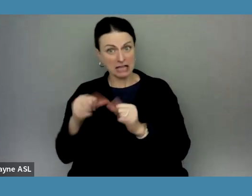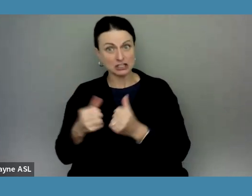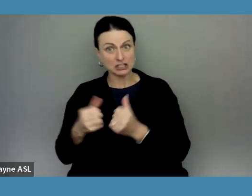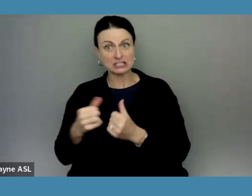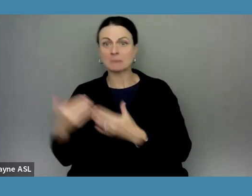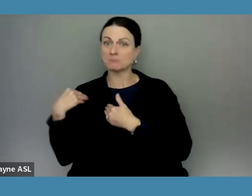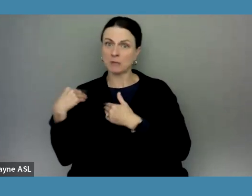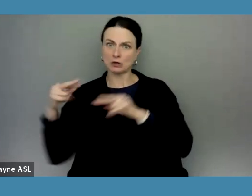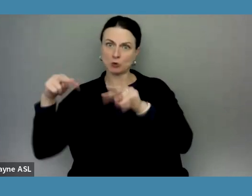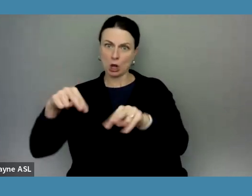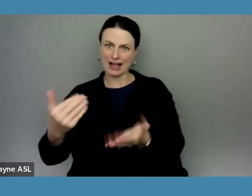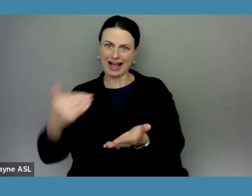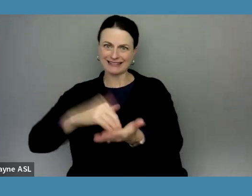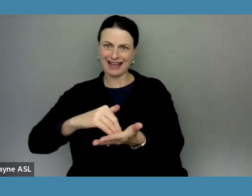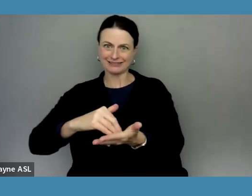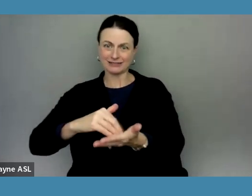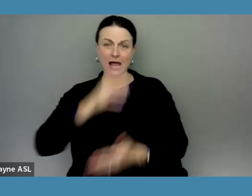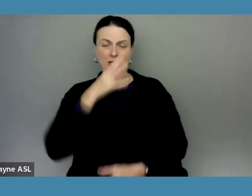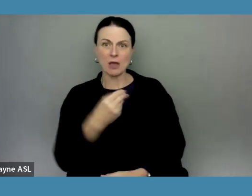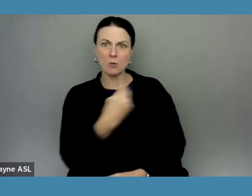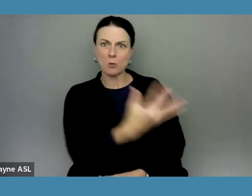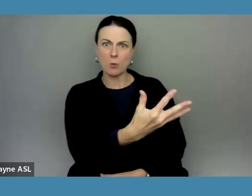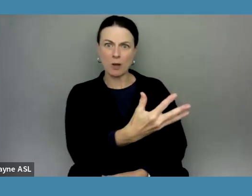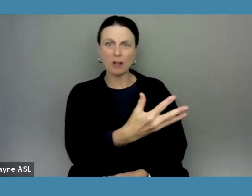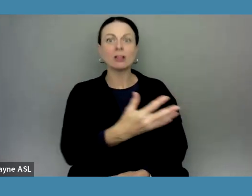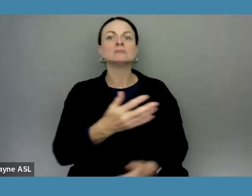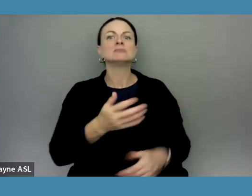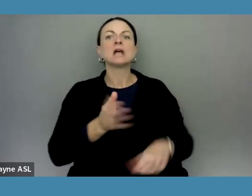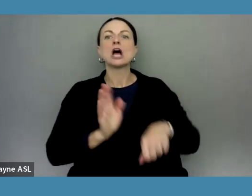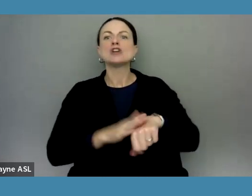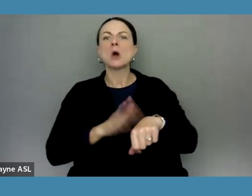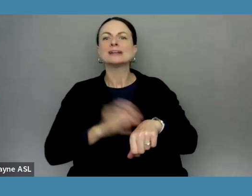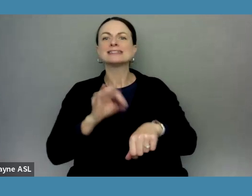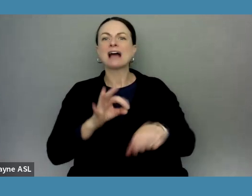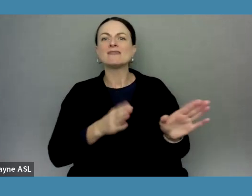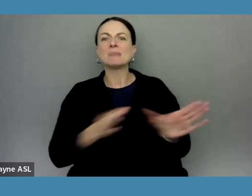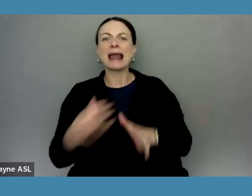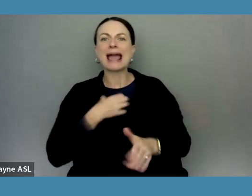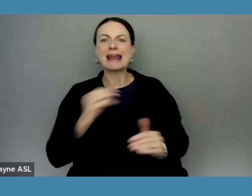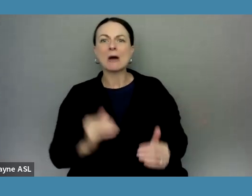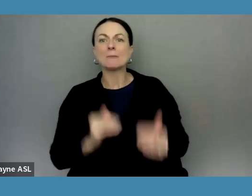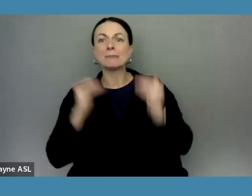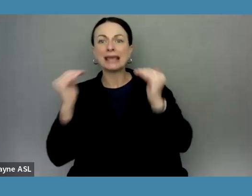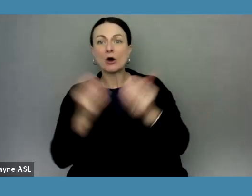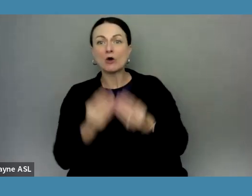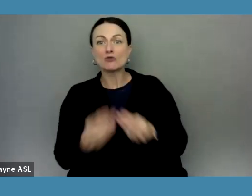and they will issue a notice of plan appeal resolution. That's after the notice of adverse benefit determination.